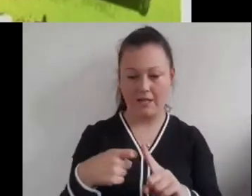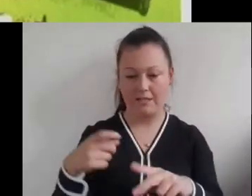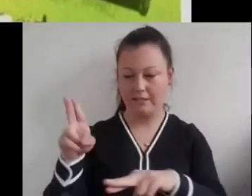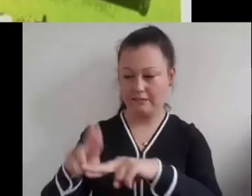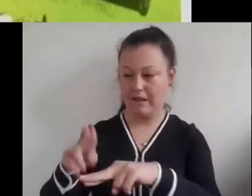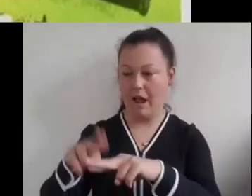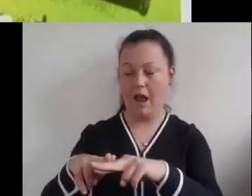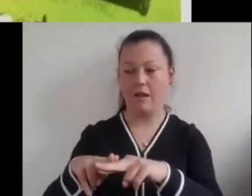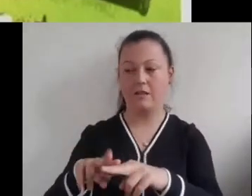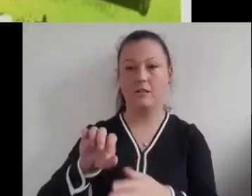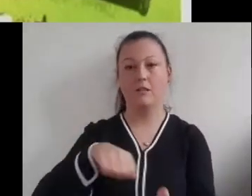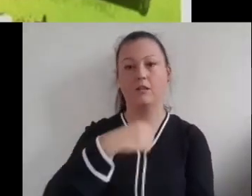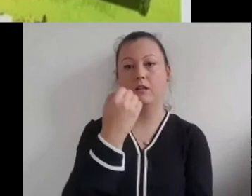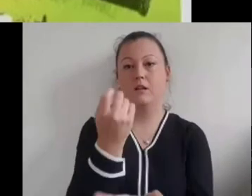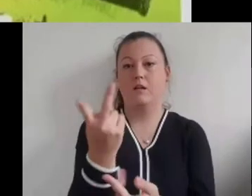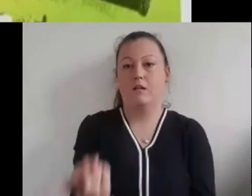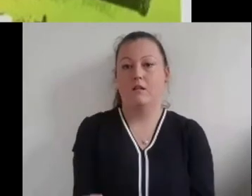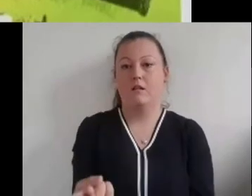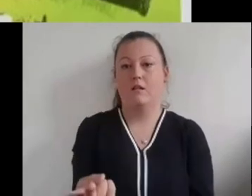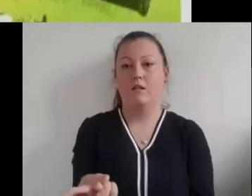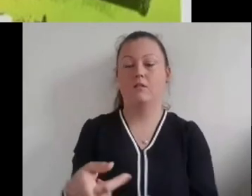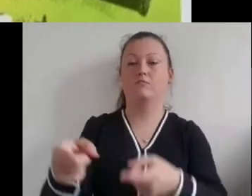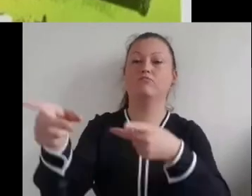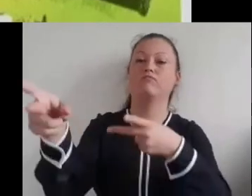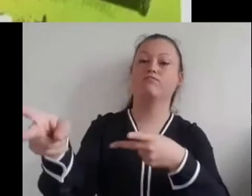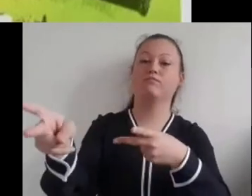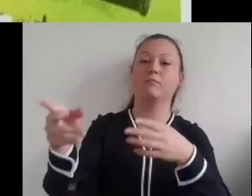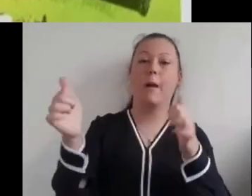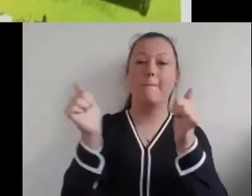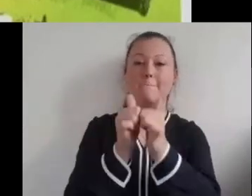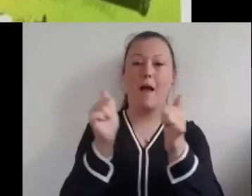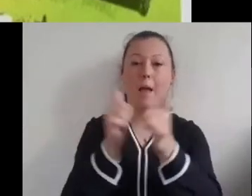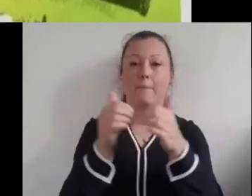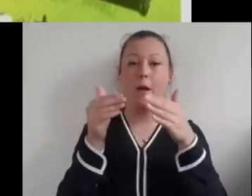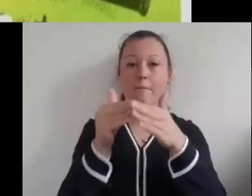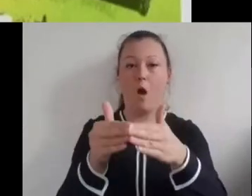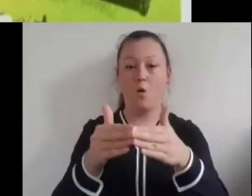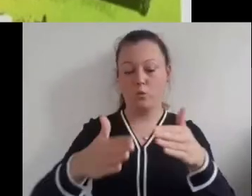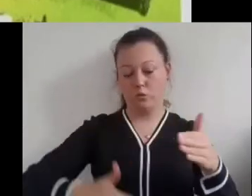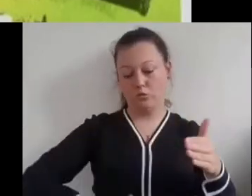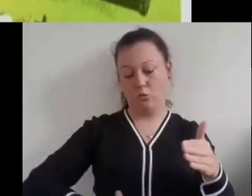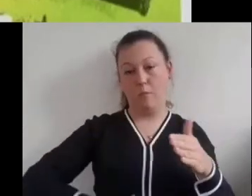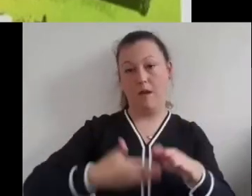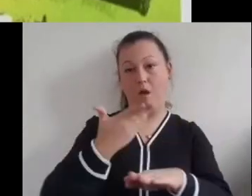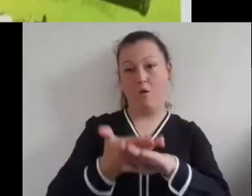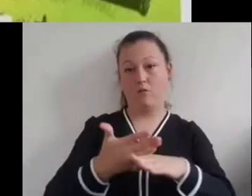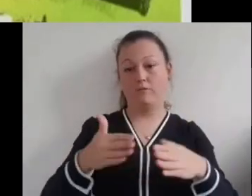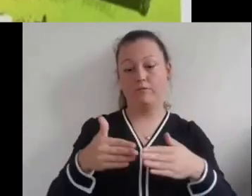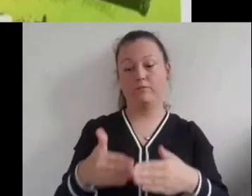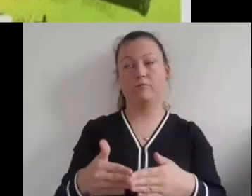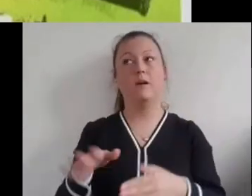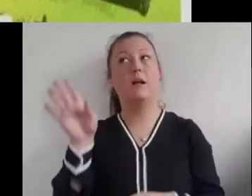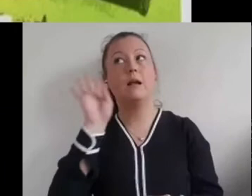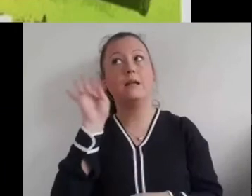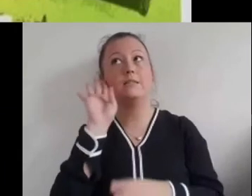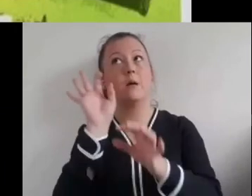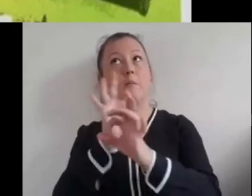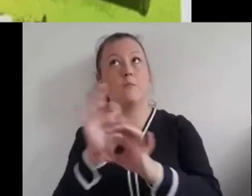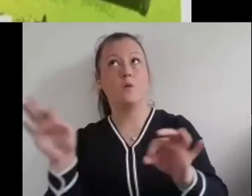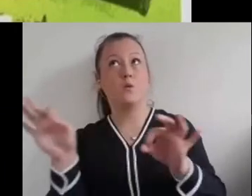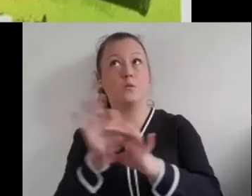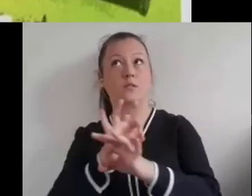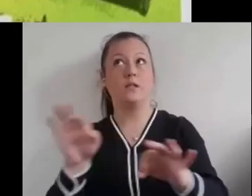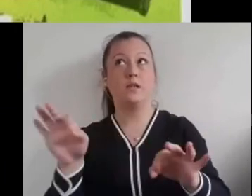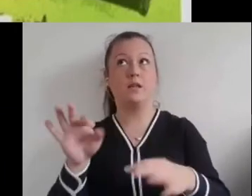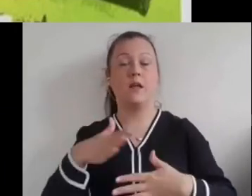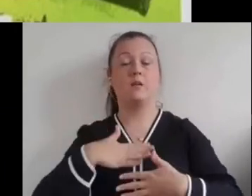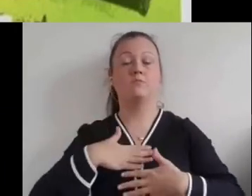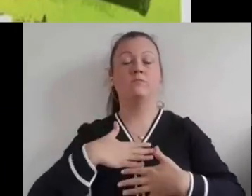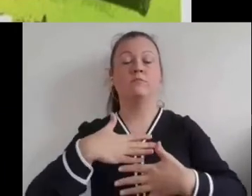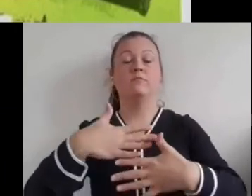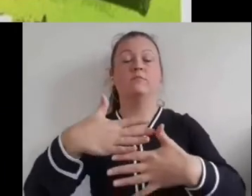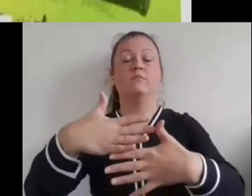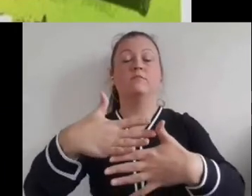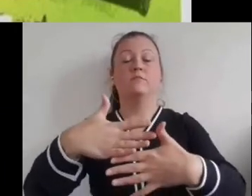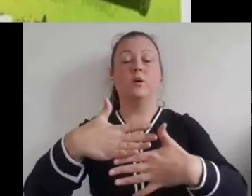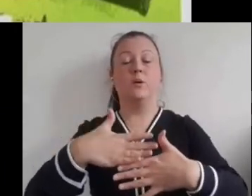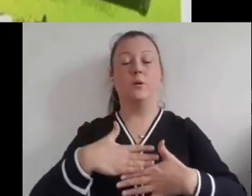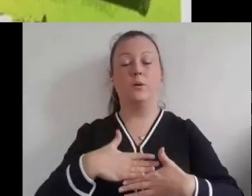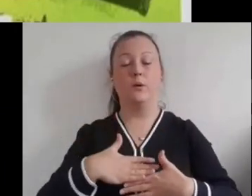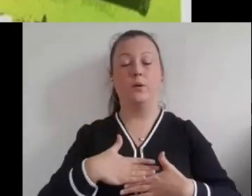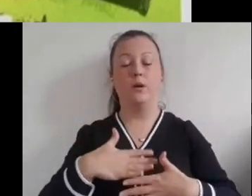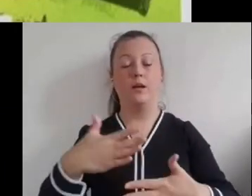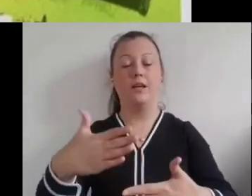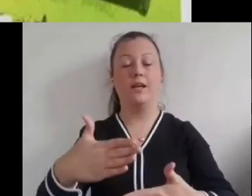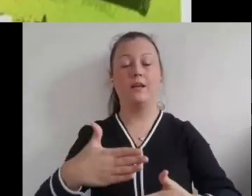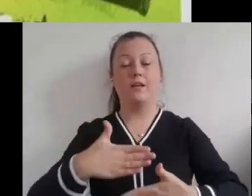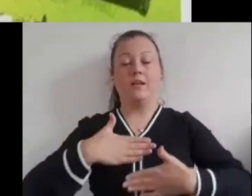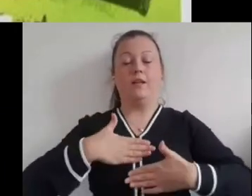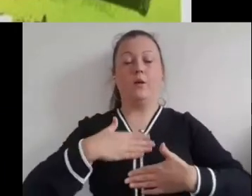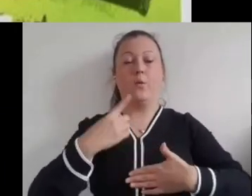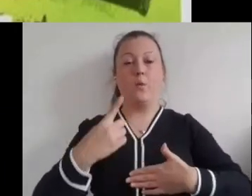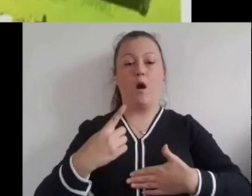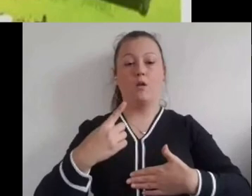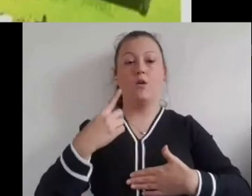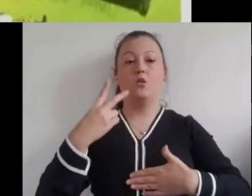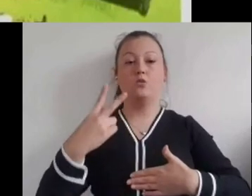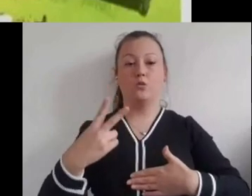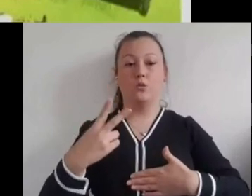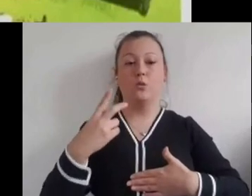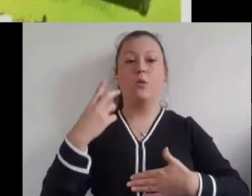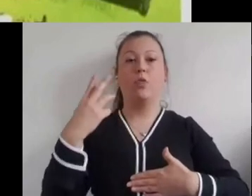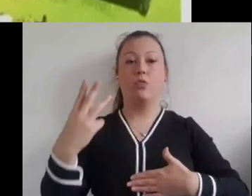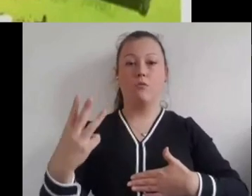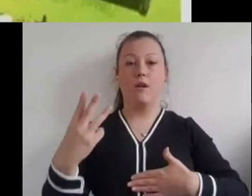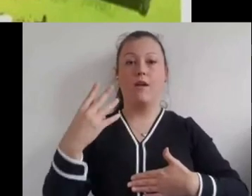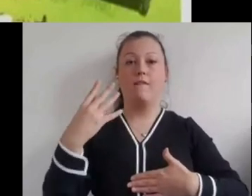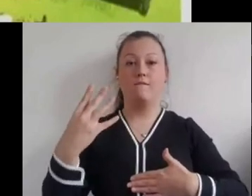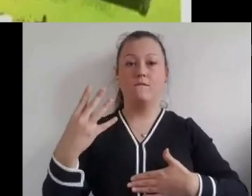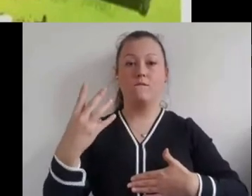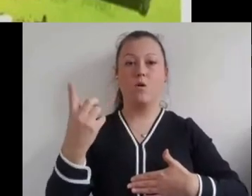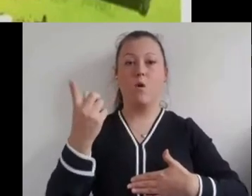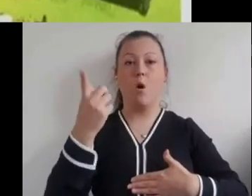They listened to some quiet music and took deep breaths. Breathe in 1, 2, 3, 4 and breath out 1, 2, 3, 4.